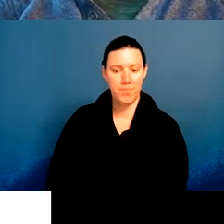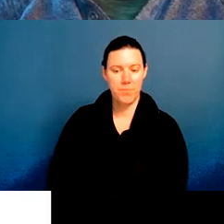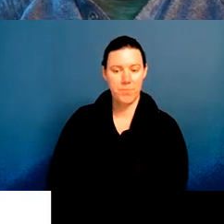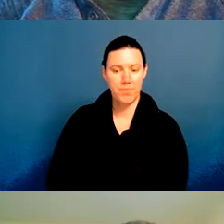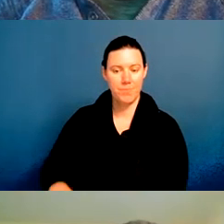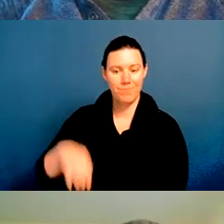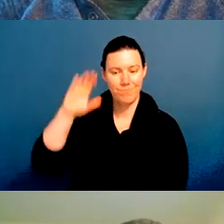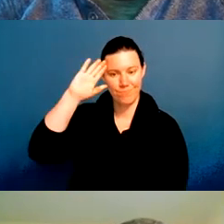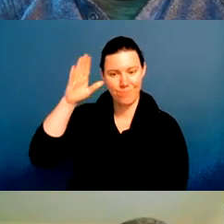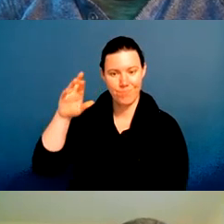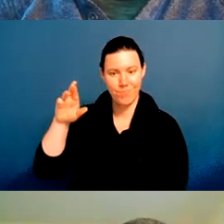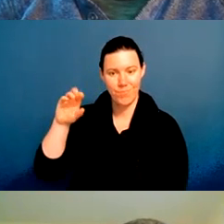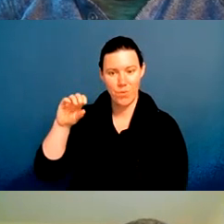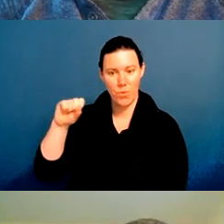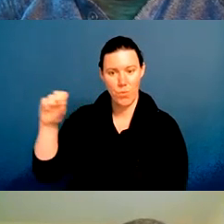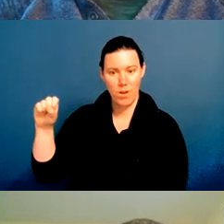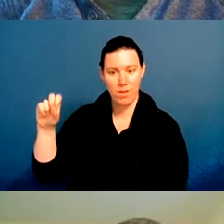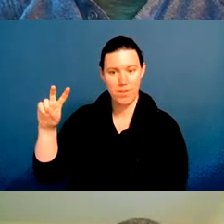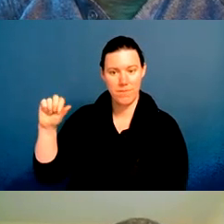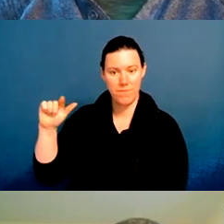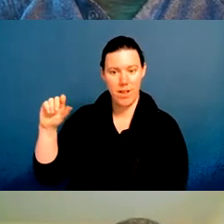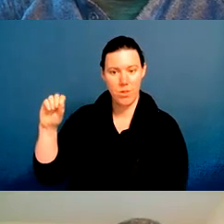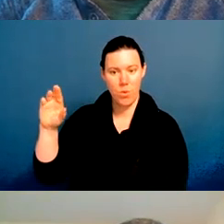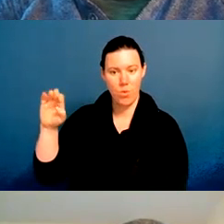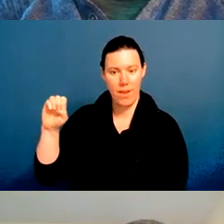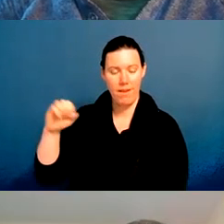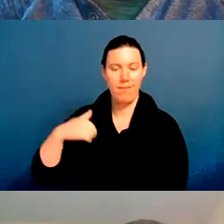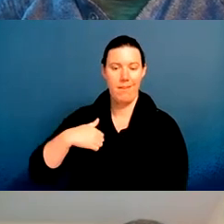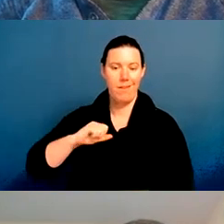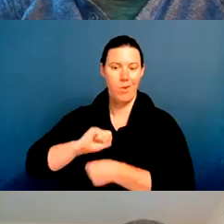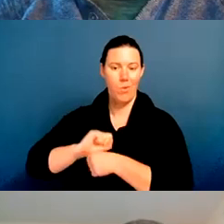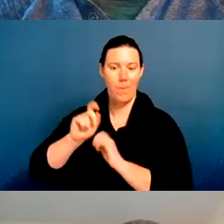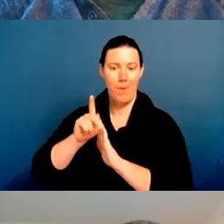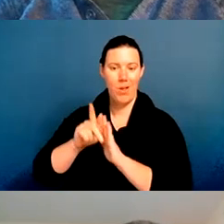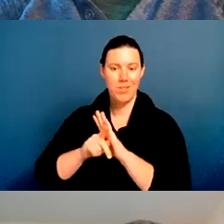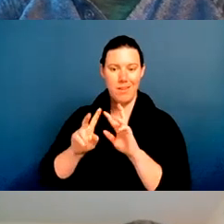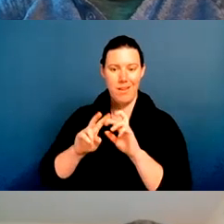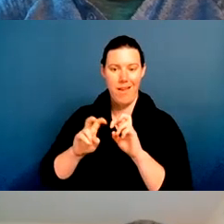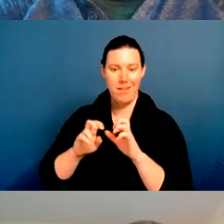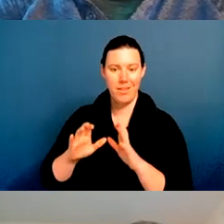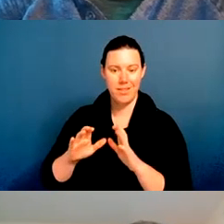Hello, everyone, my name is Ross Valore. I'm a policy analyst with the health system's quality assurance division,